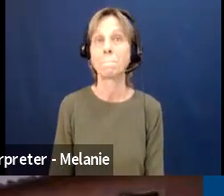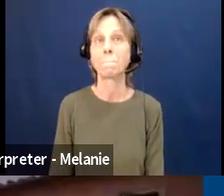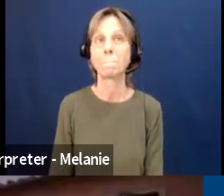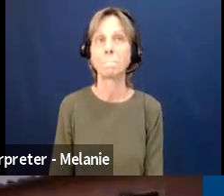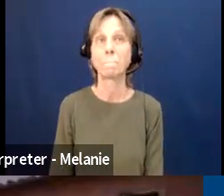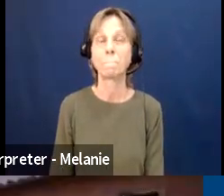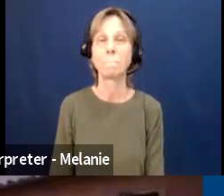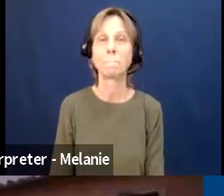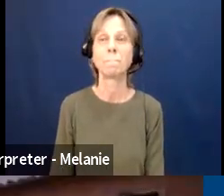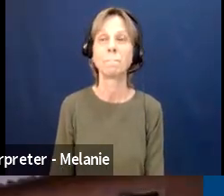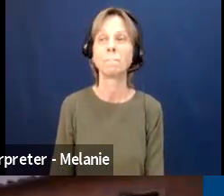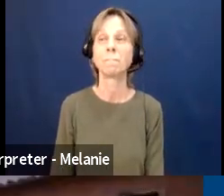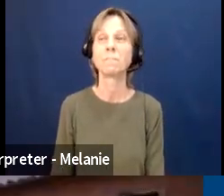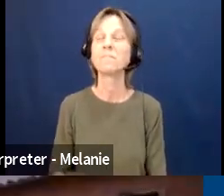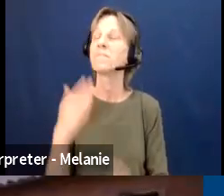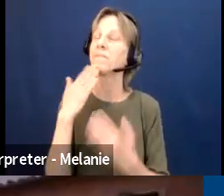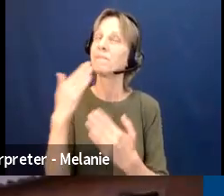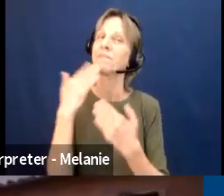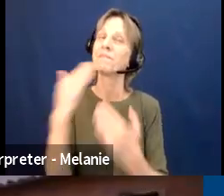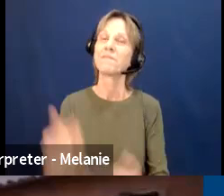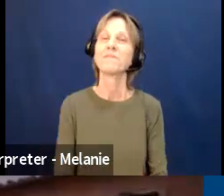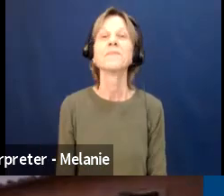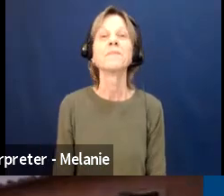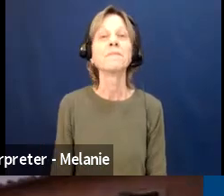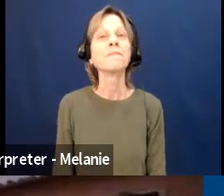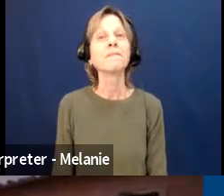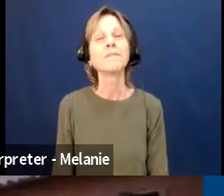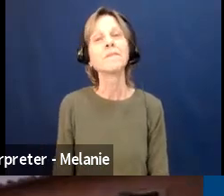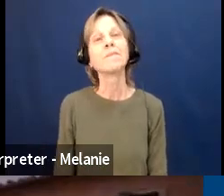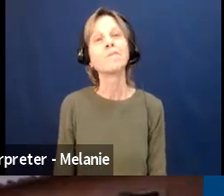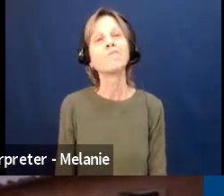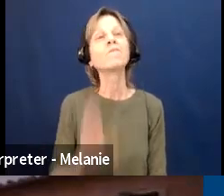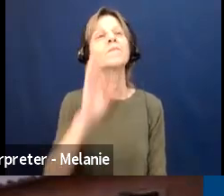oh thank you um when you're looking at trying to do the re_vegetation or